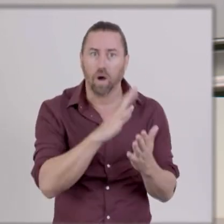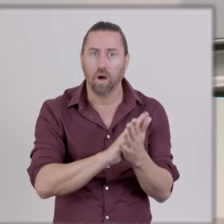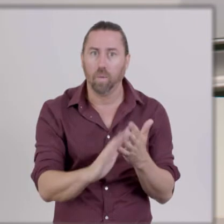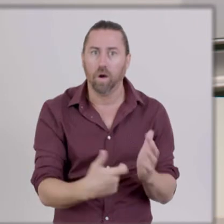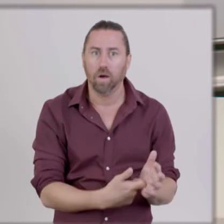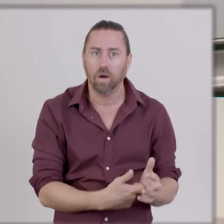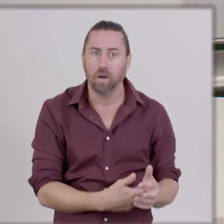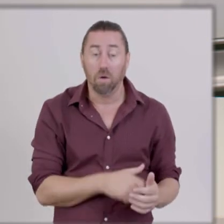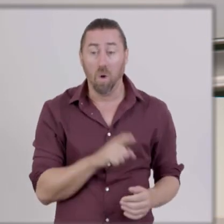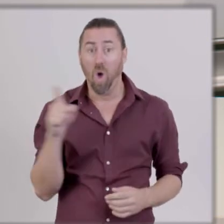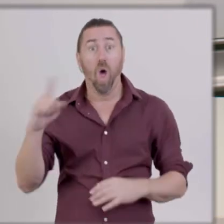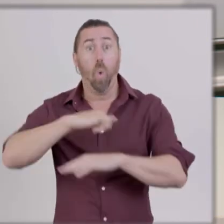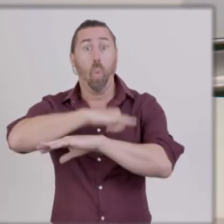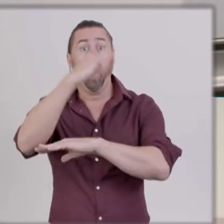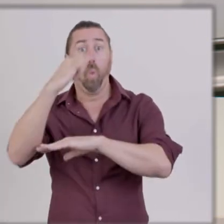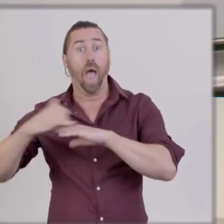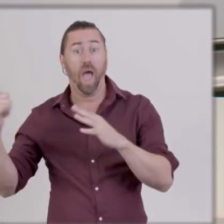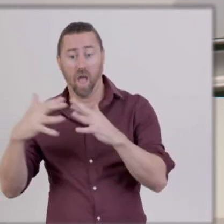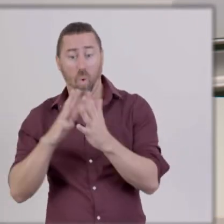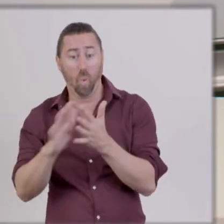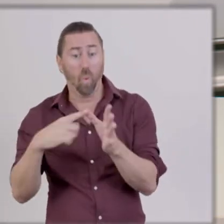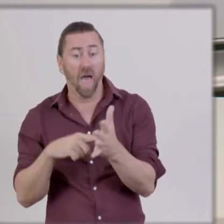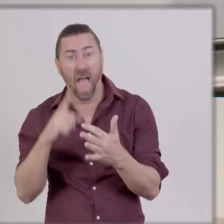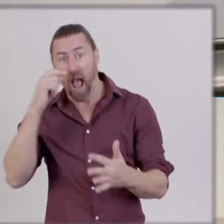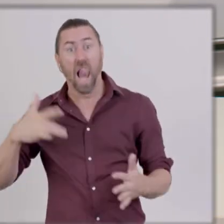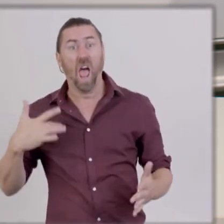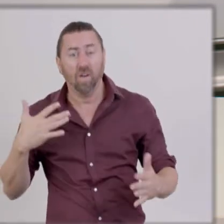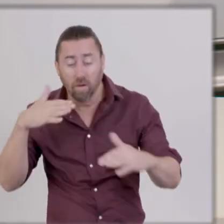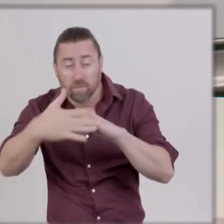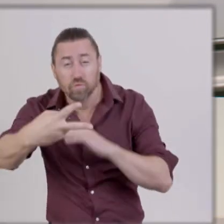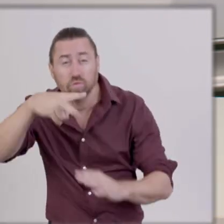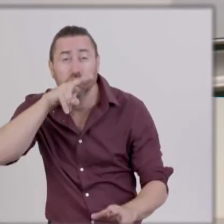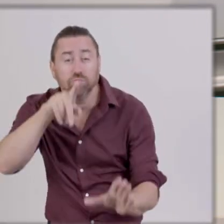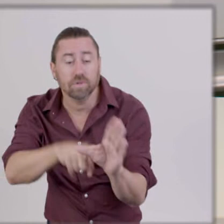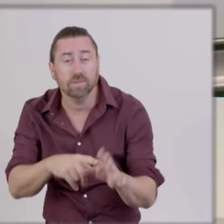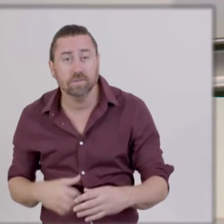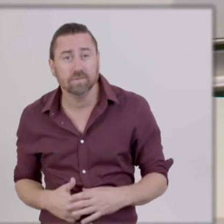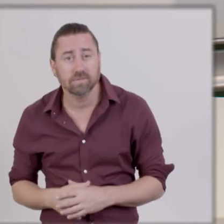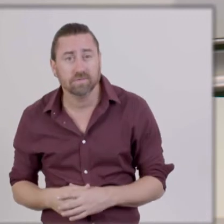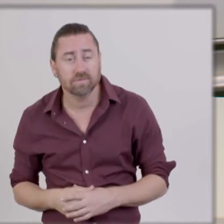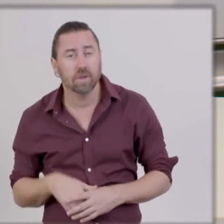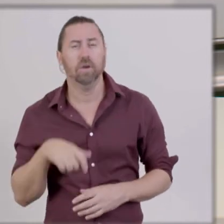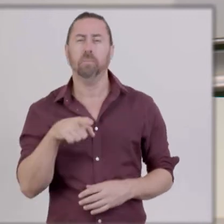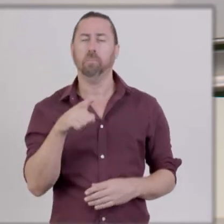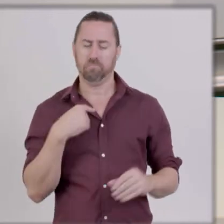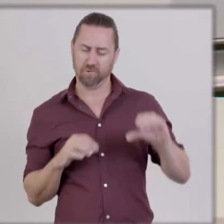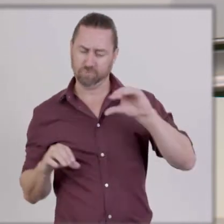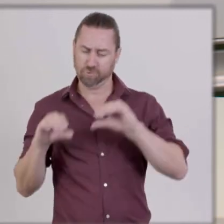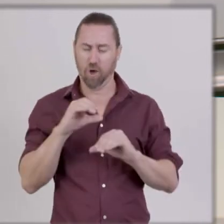while some types of whales can live for over 200 years. When scientists talk about the lifecycles of animals,